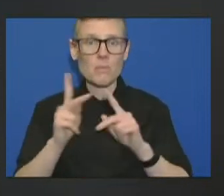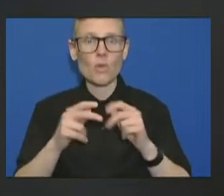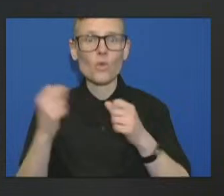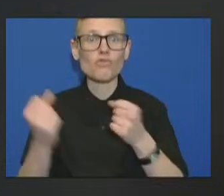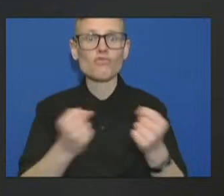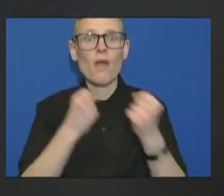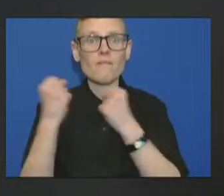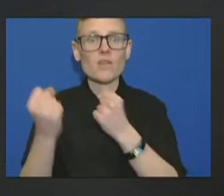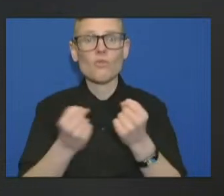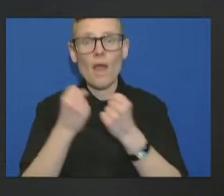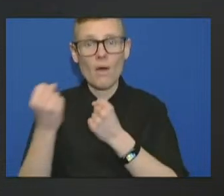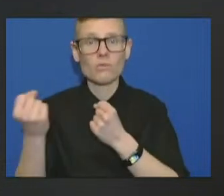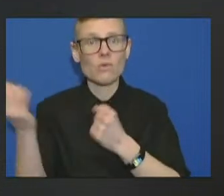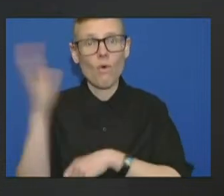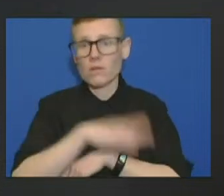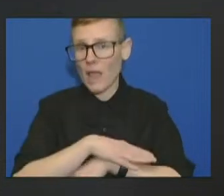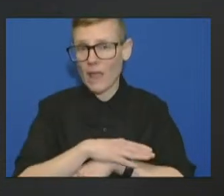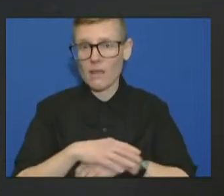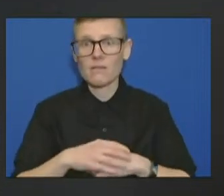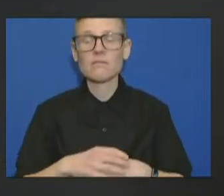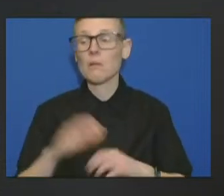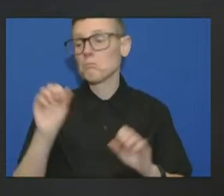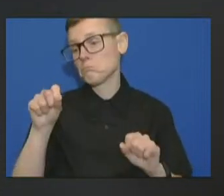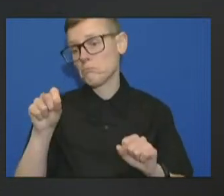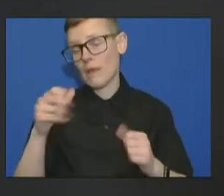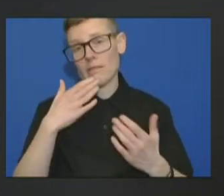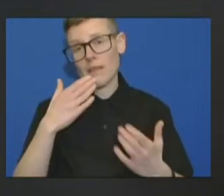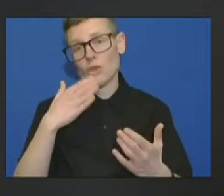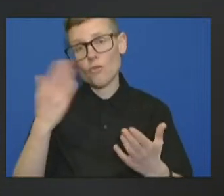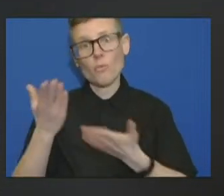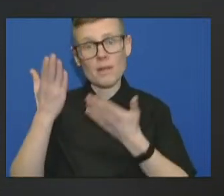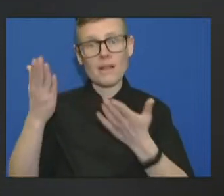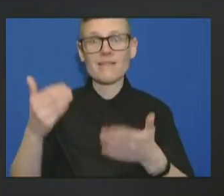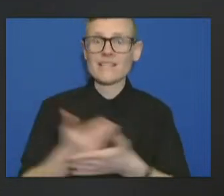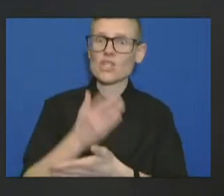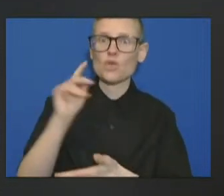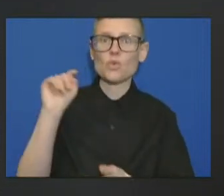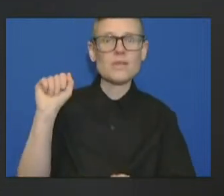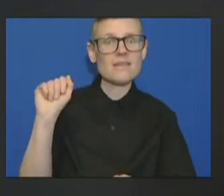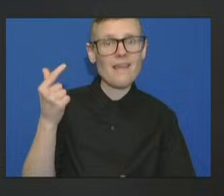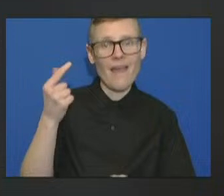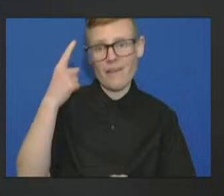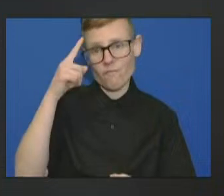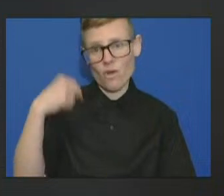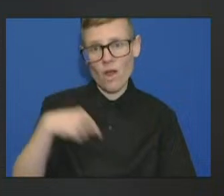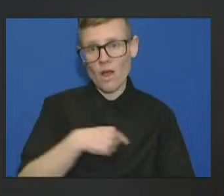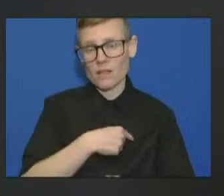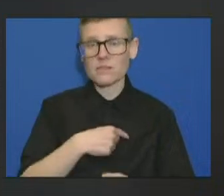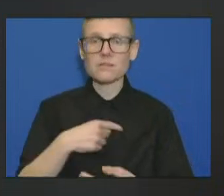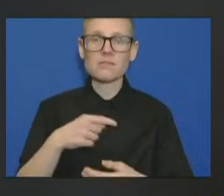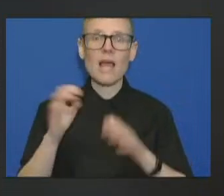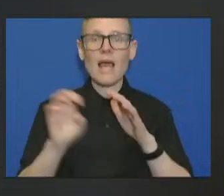money is spent on the mileage for all the people who drive around all day? It's a good